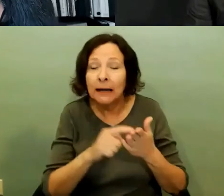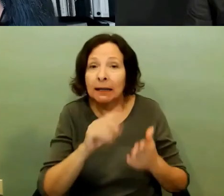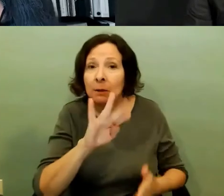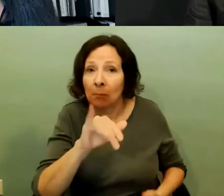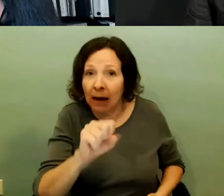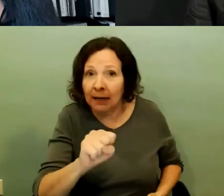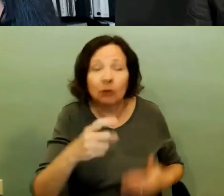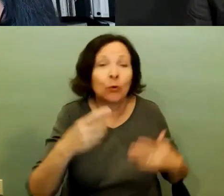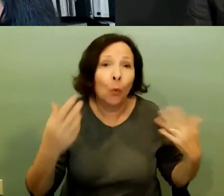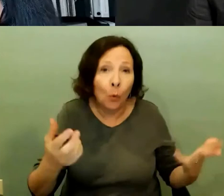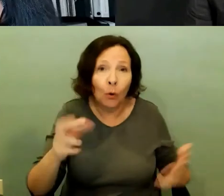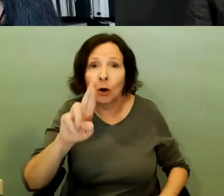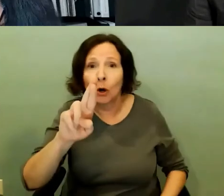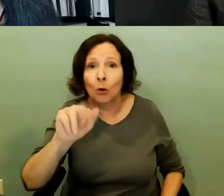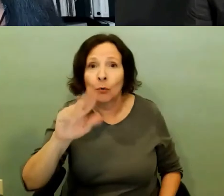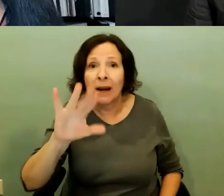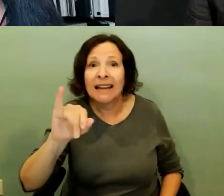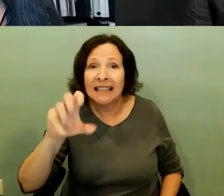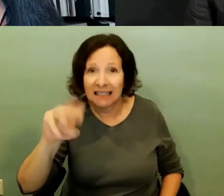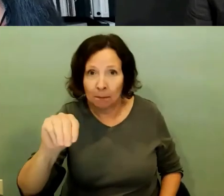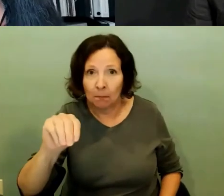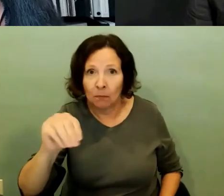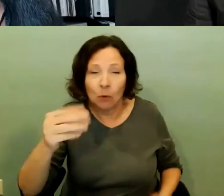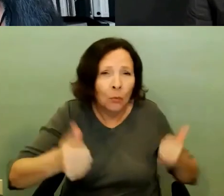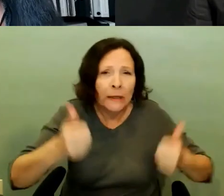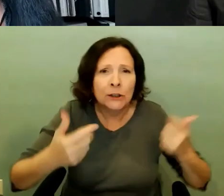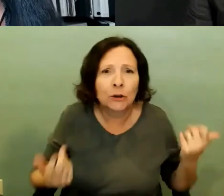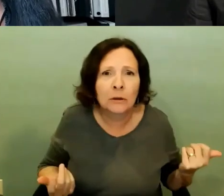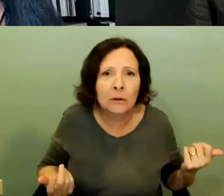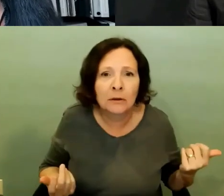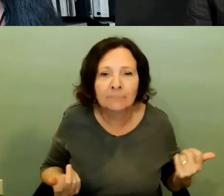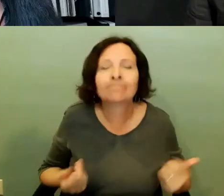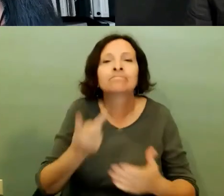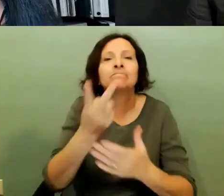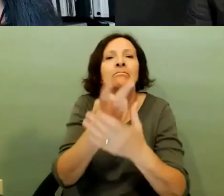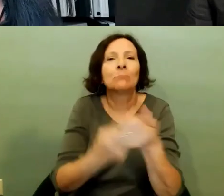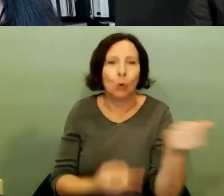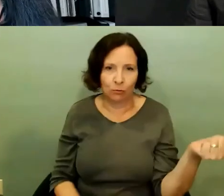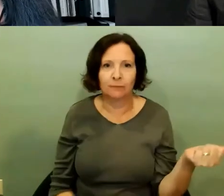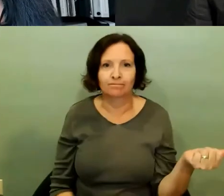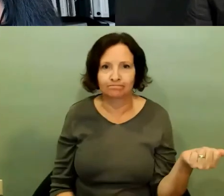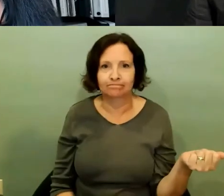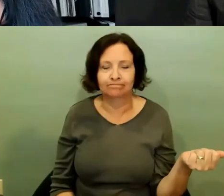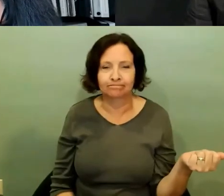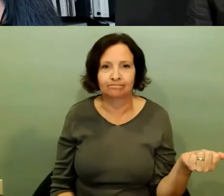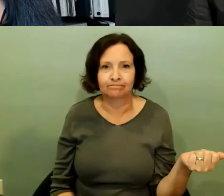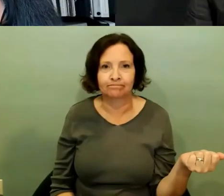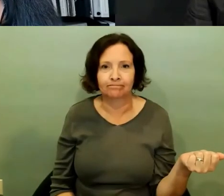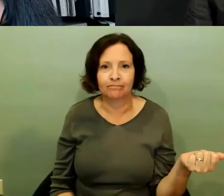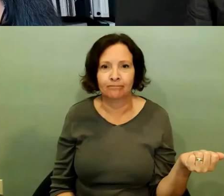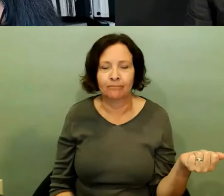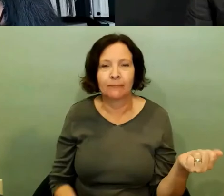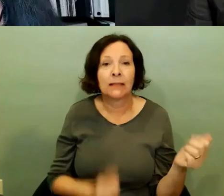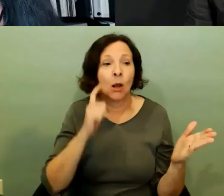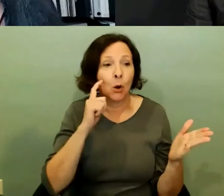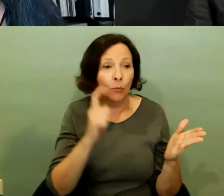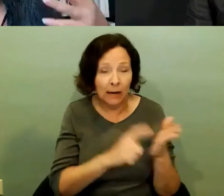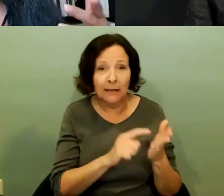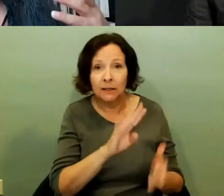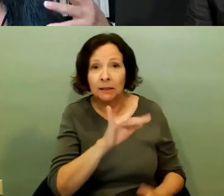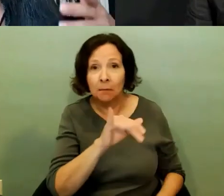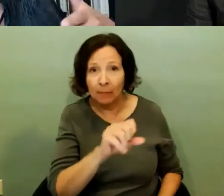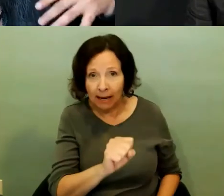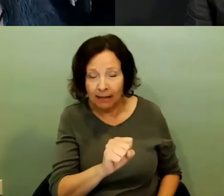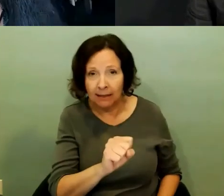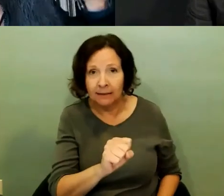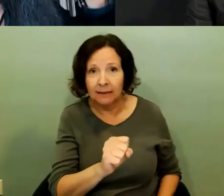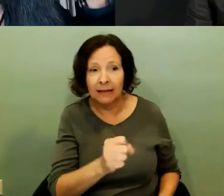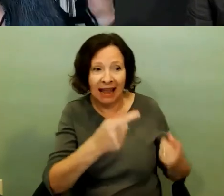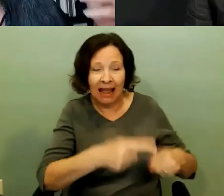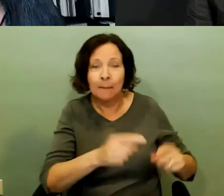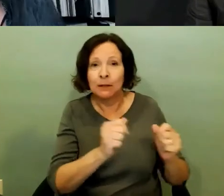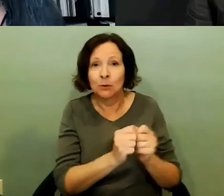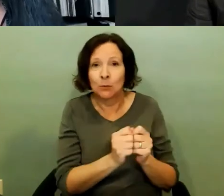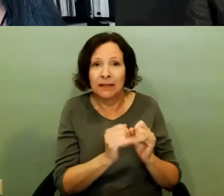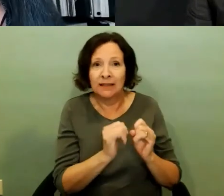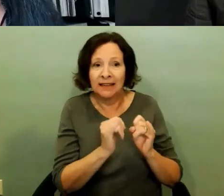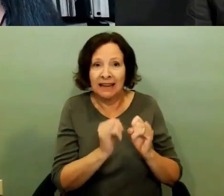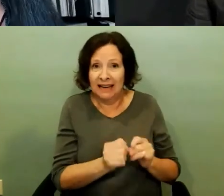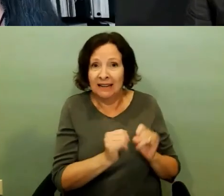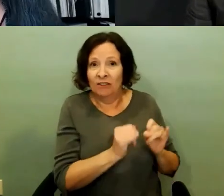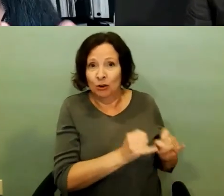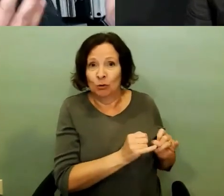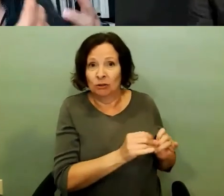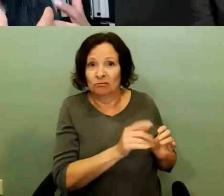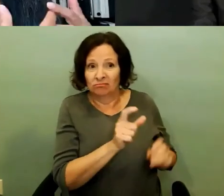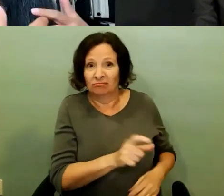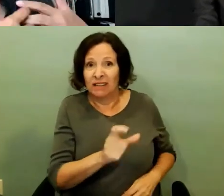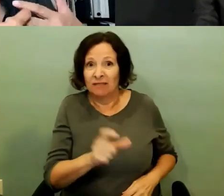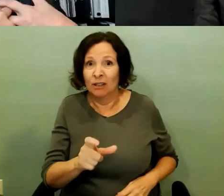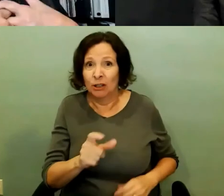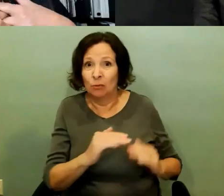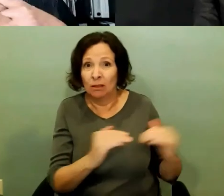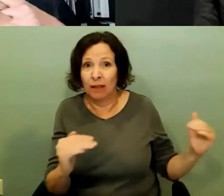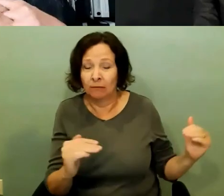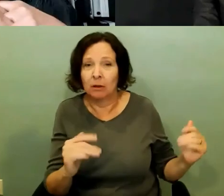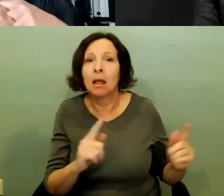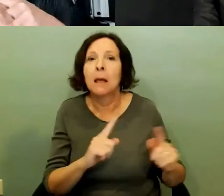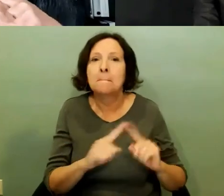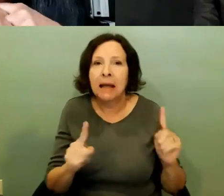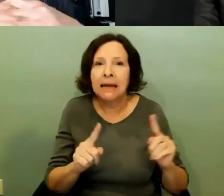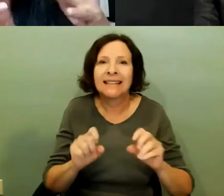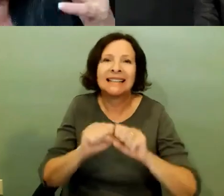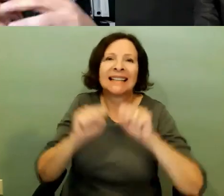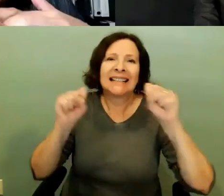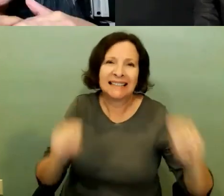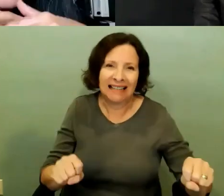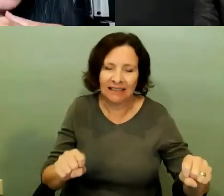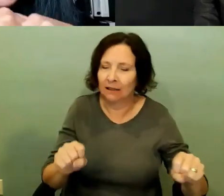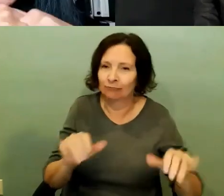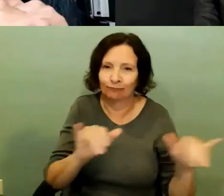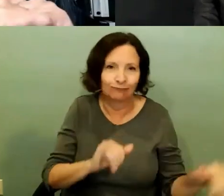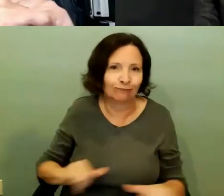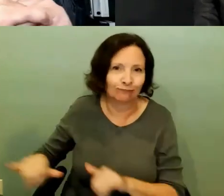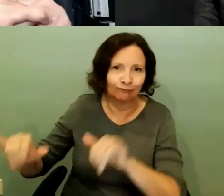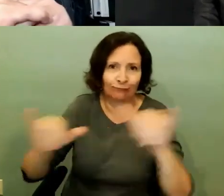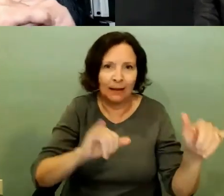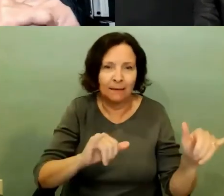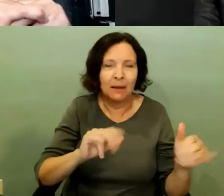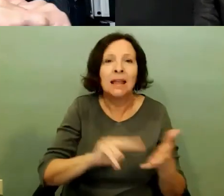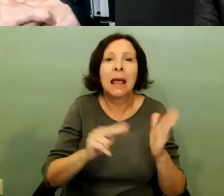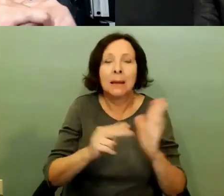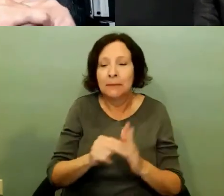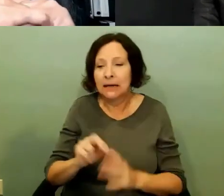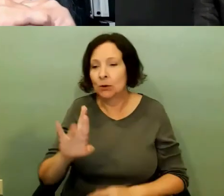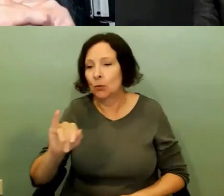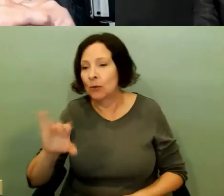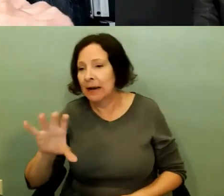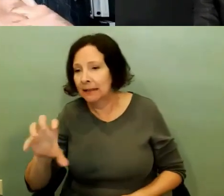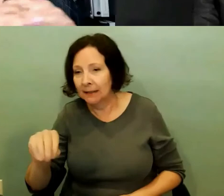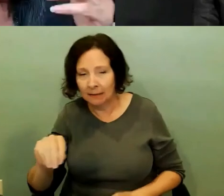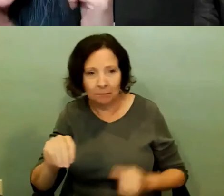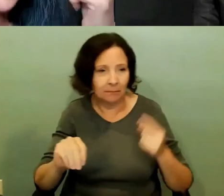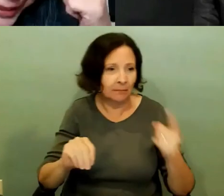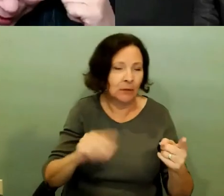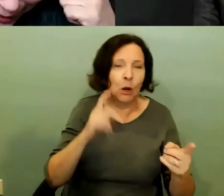It's both. It's not -- what I'm saying is that they are tied together and it starts here.